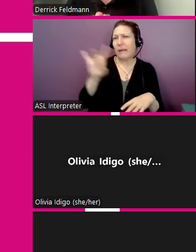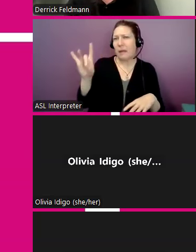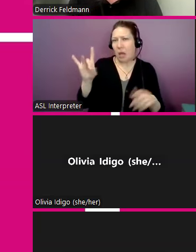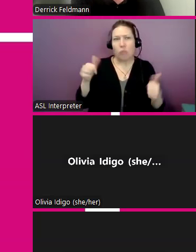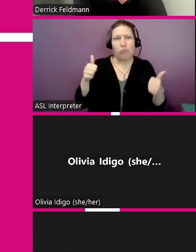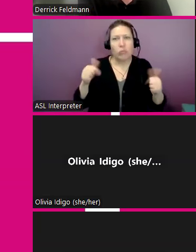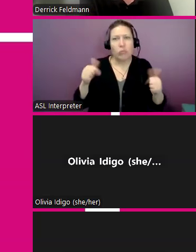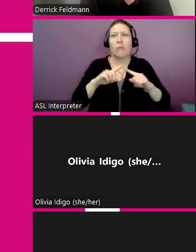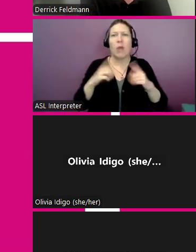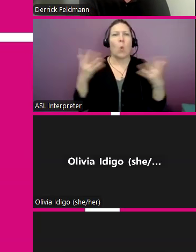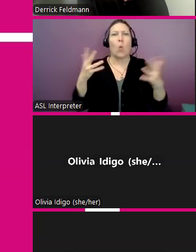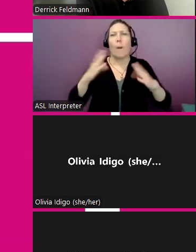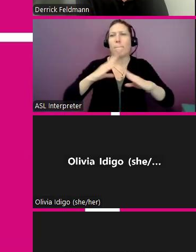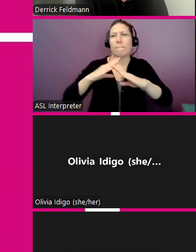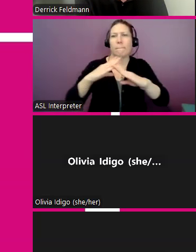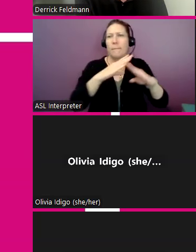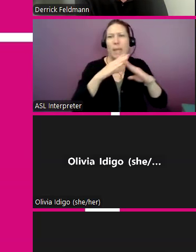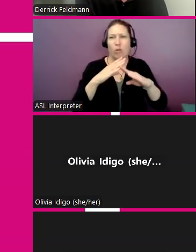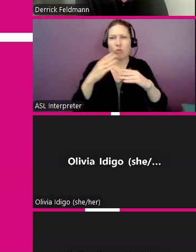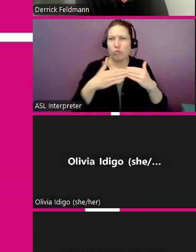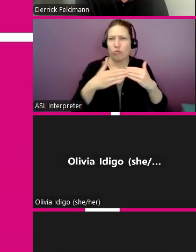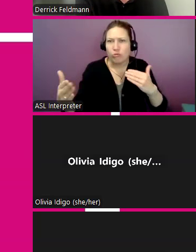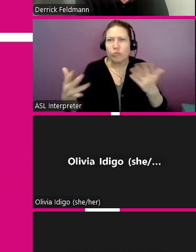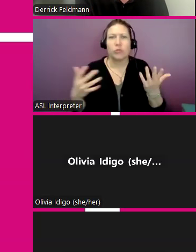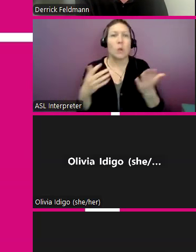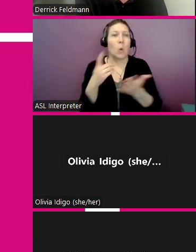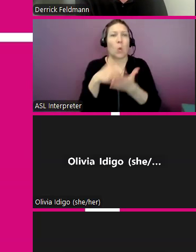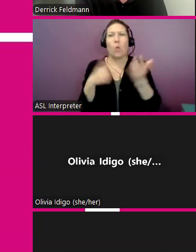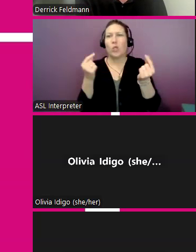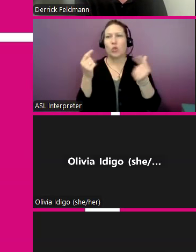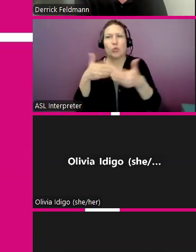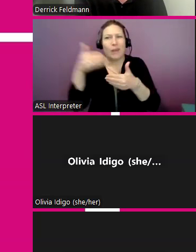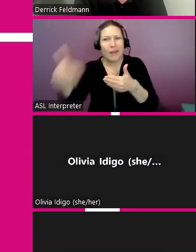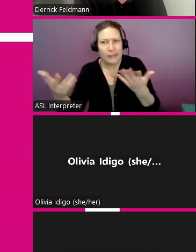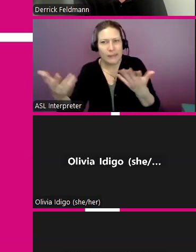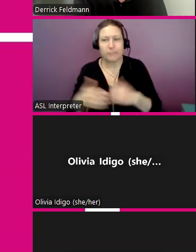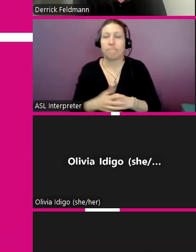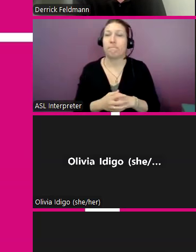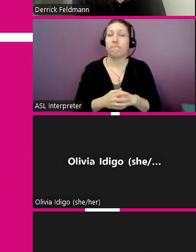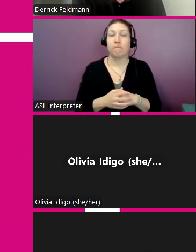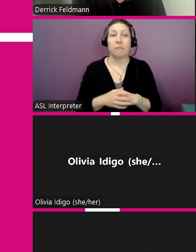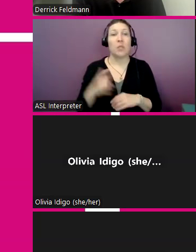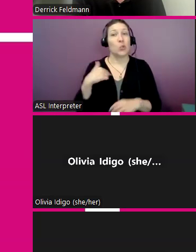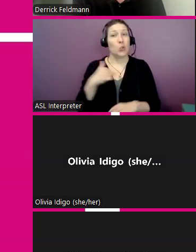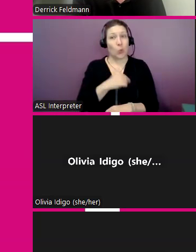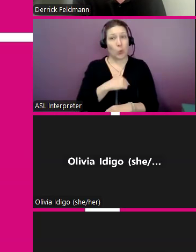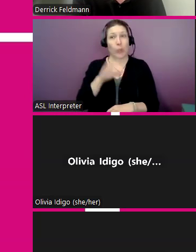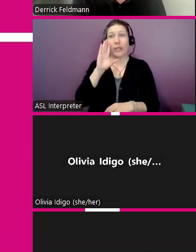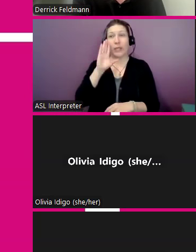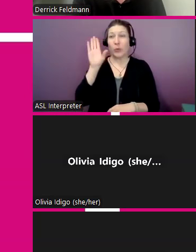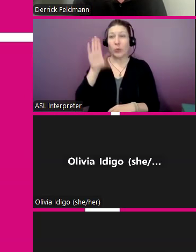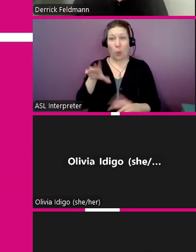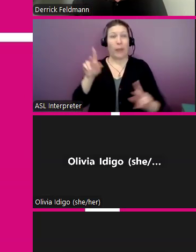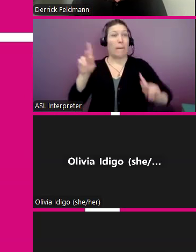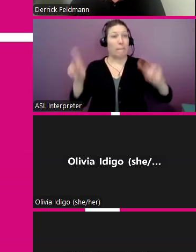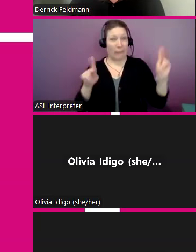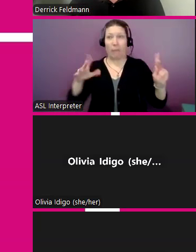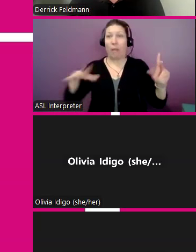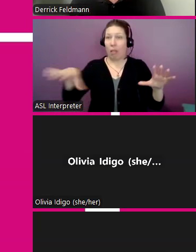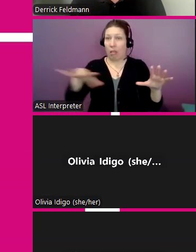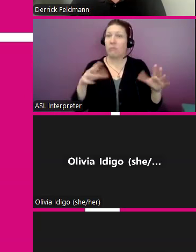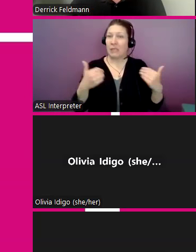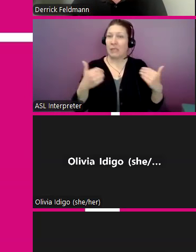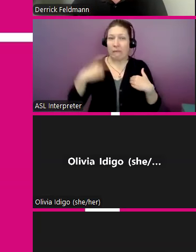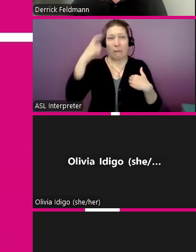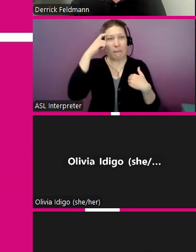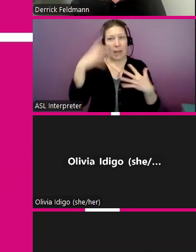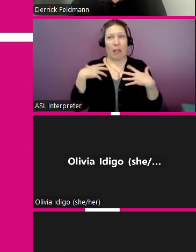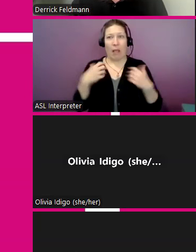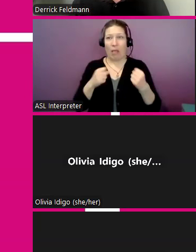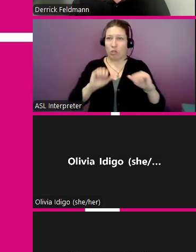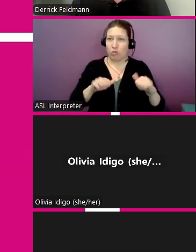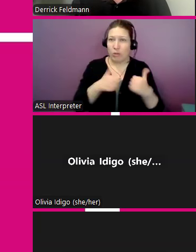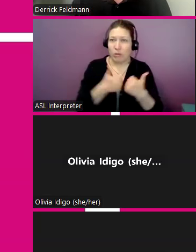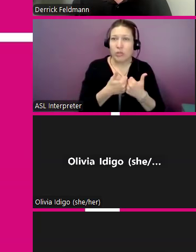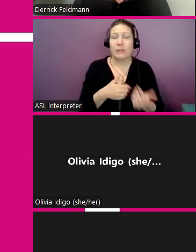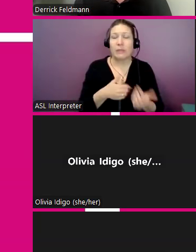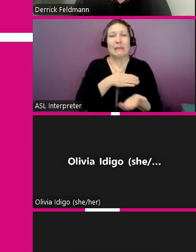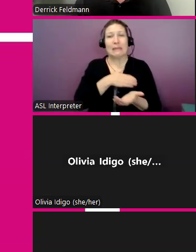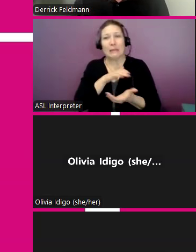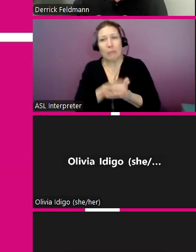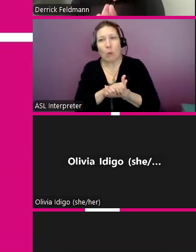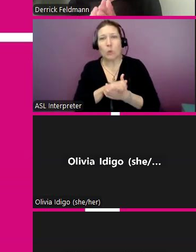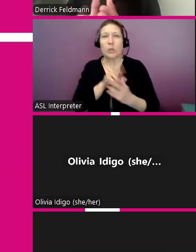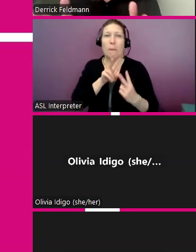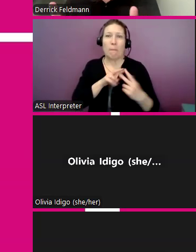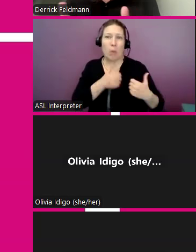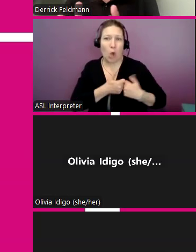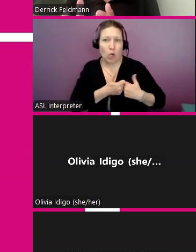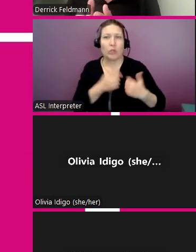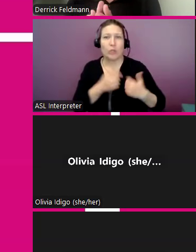But so far, right, what we know is that our population has been experiencing mental health challenges with their loved ones, our spouses and partners are kind of turning a little bit more towards those counselors and therapists.